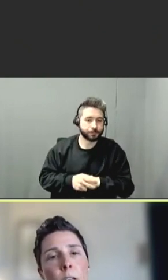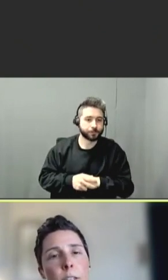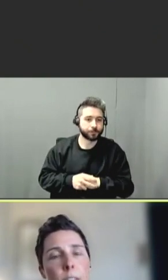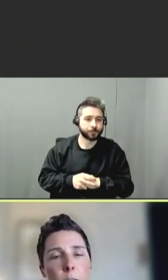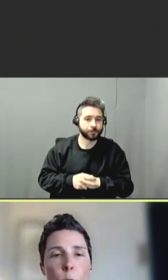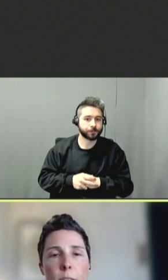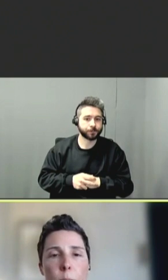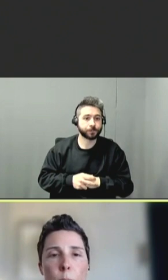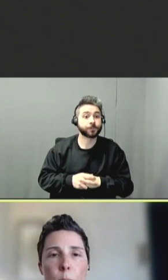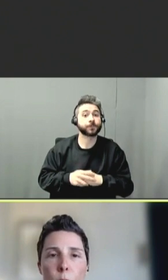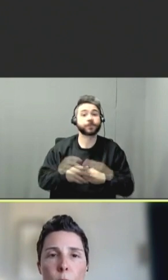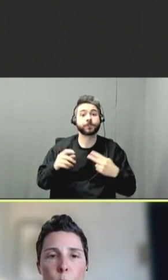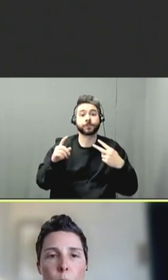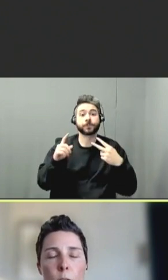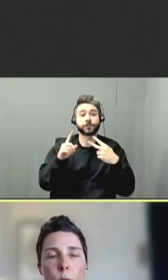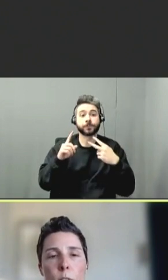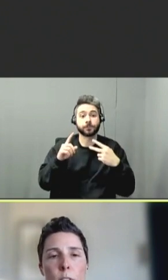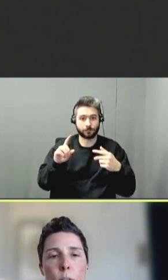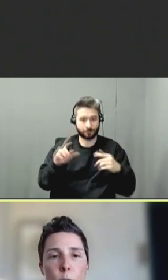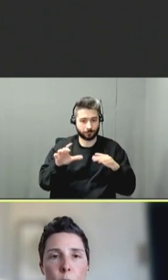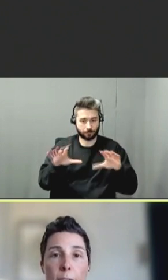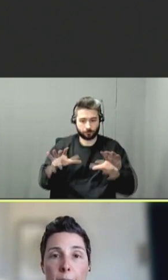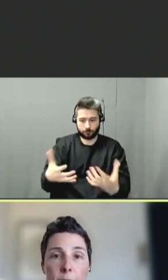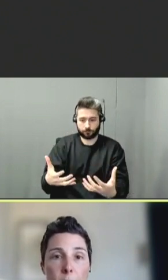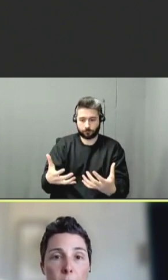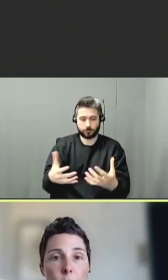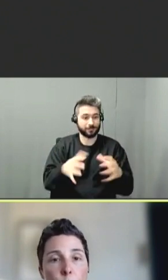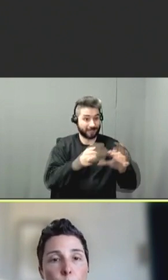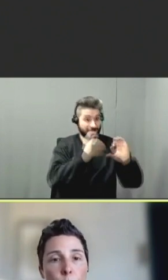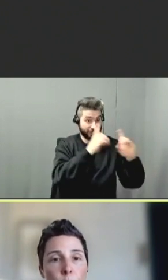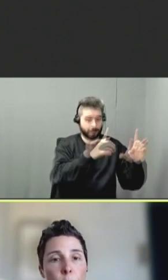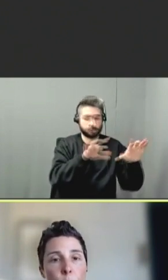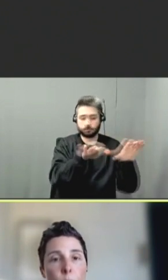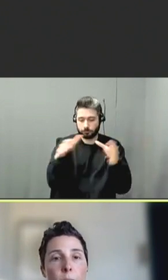The second way that people responded was in terms of access. So, people are involved through